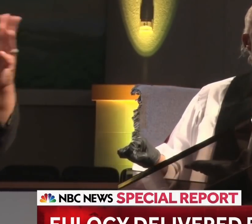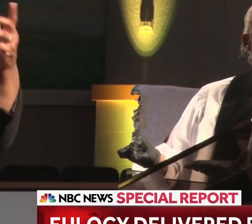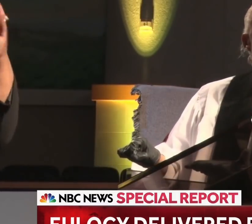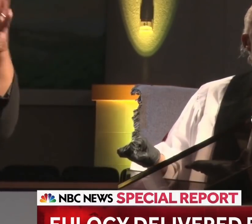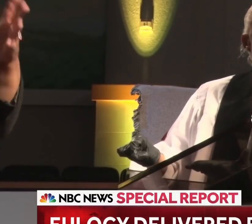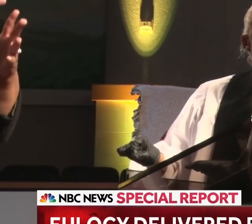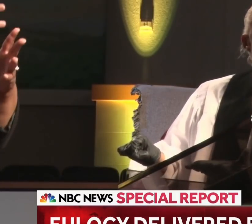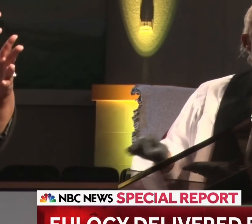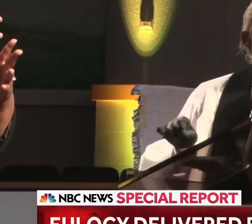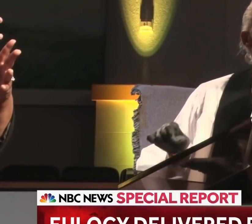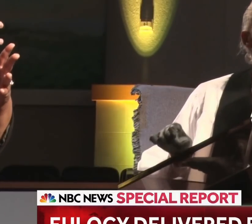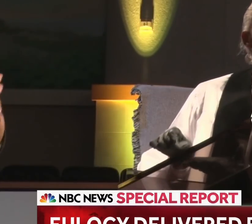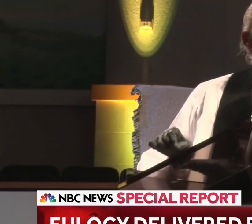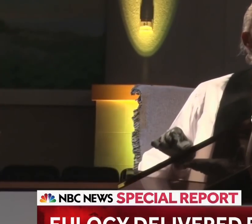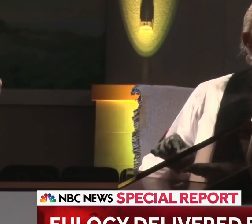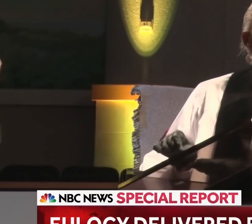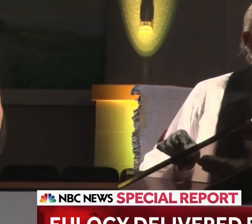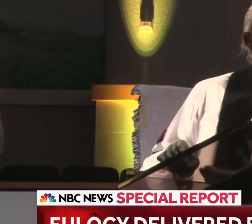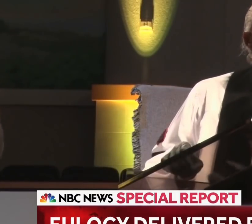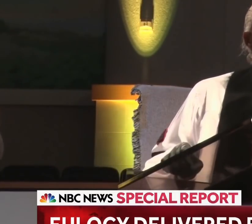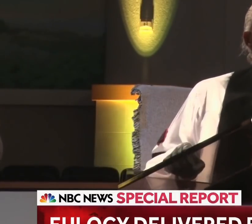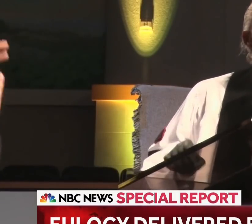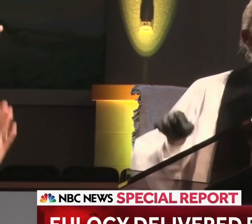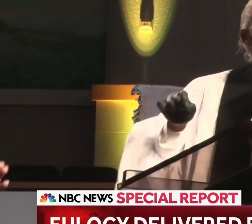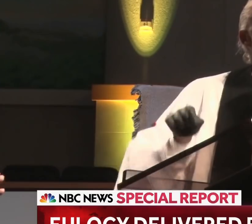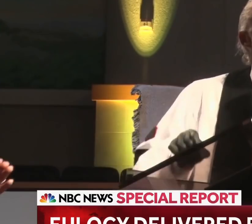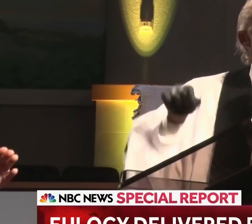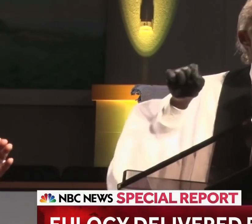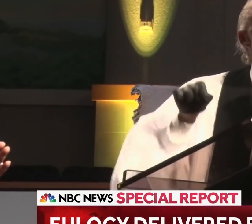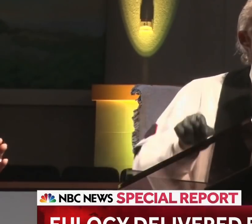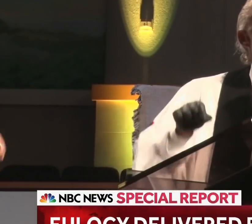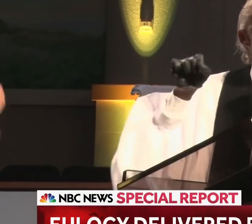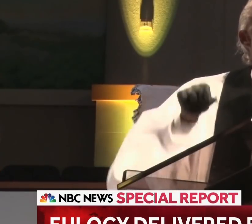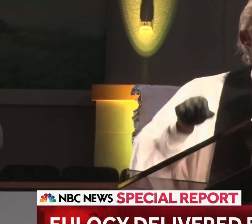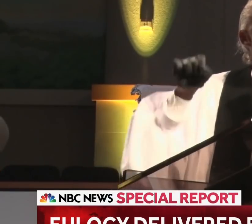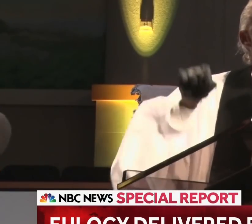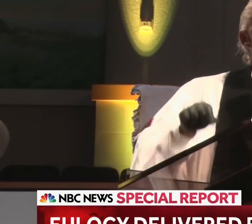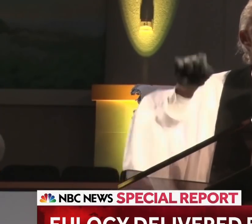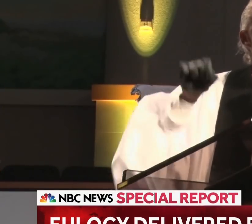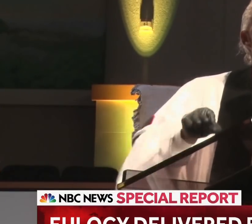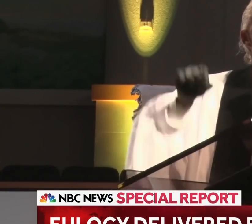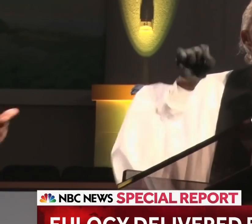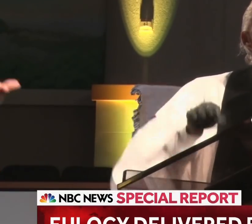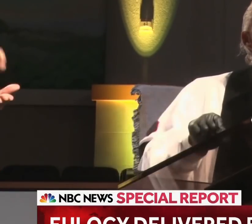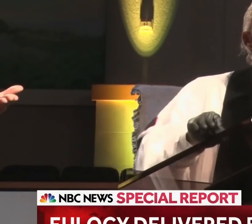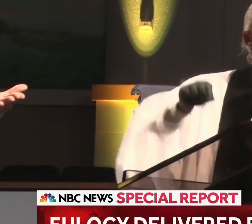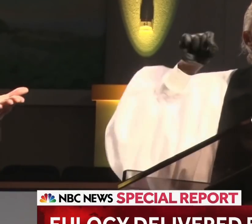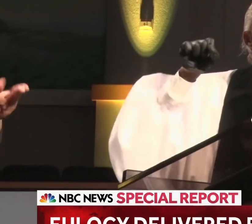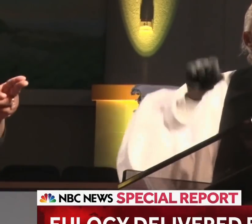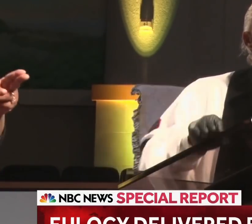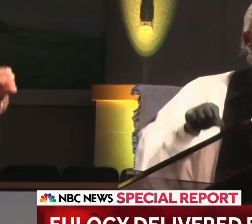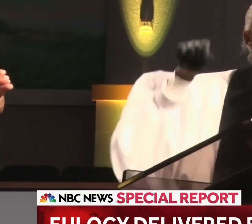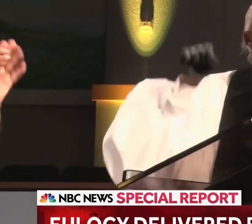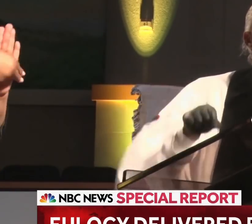IS NOT MY NAME. THAT’S THE NAME OF WHO OWNED MY GREAT GRANDFATHER.